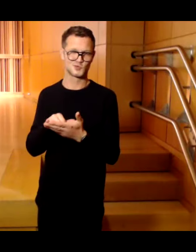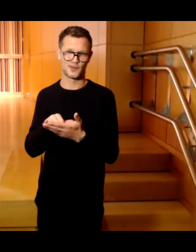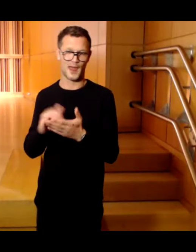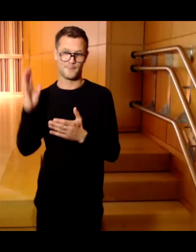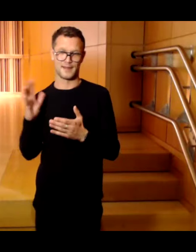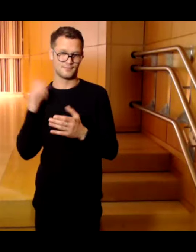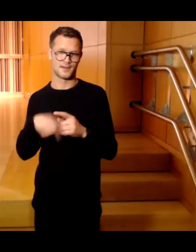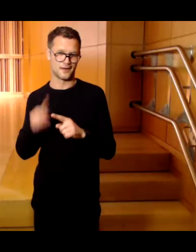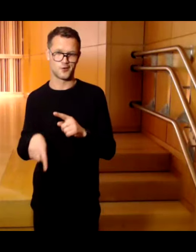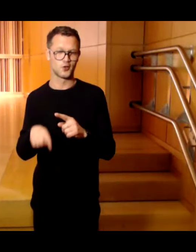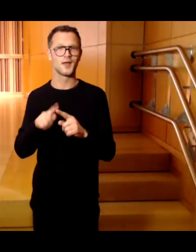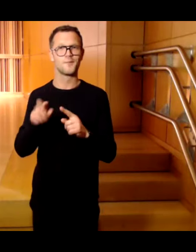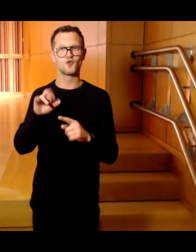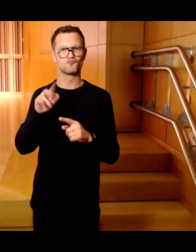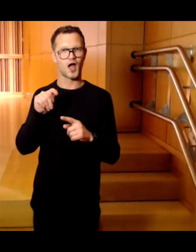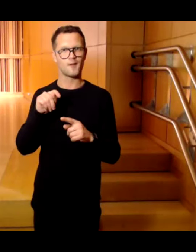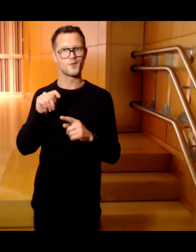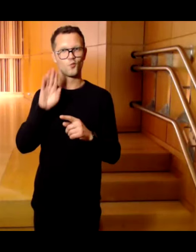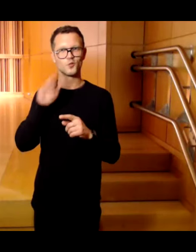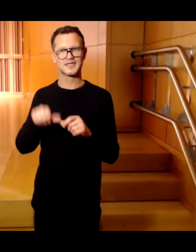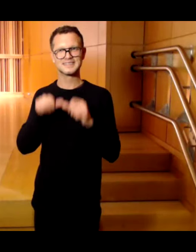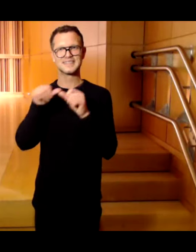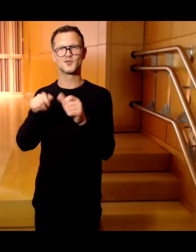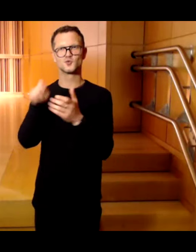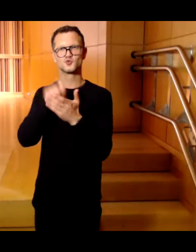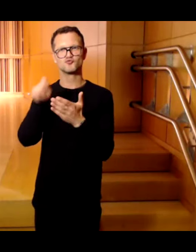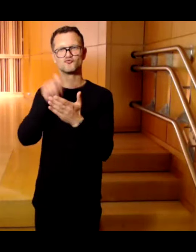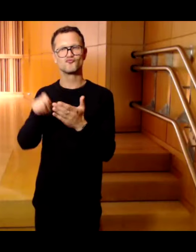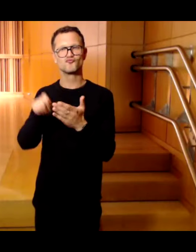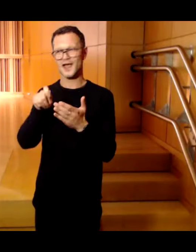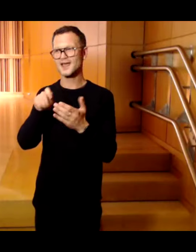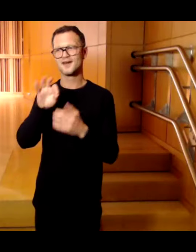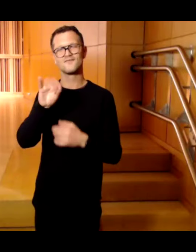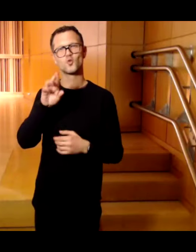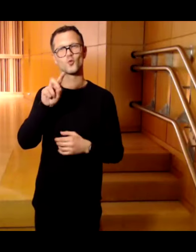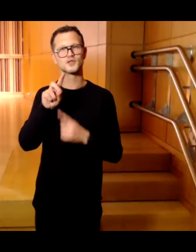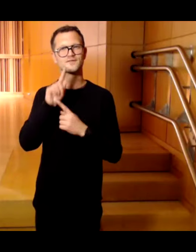And Robert would go on years later to write his perspicuous four words to the 20th anniversary edition.